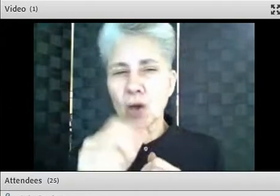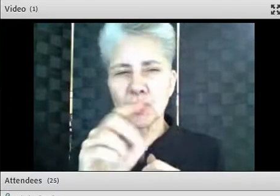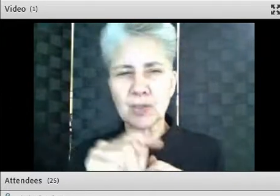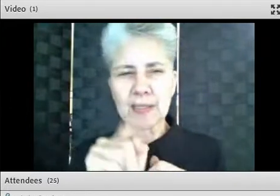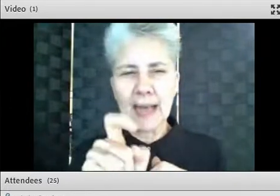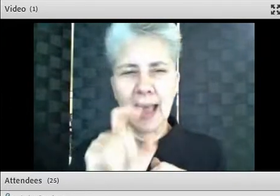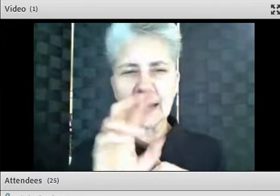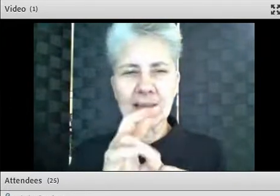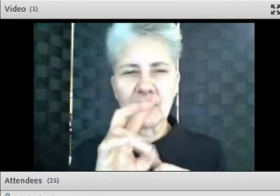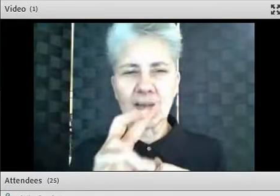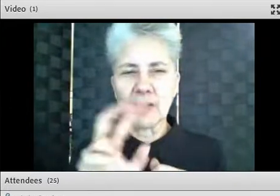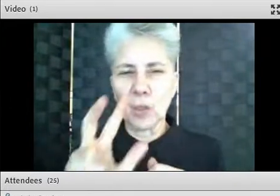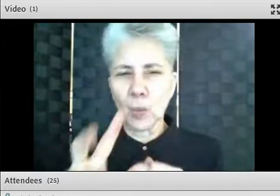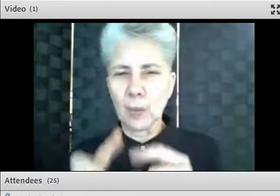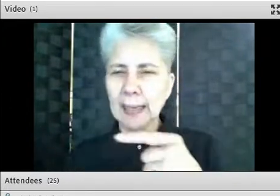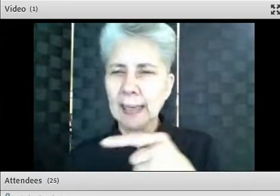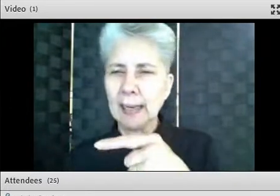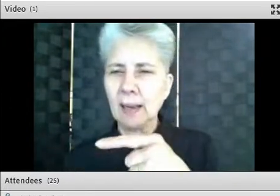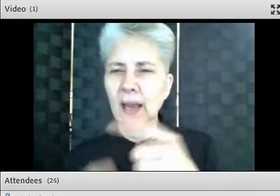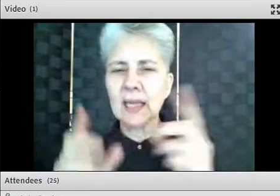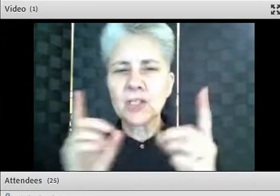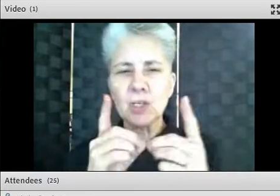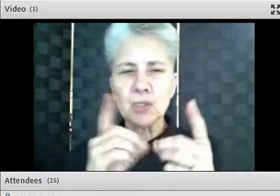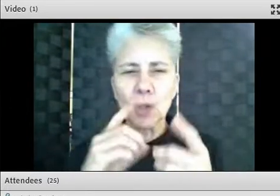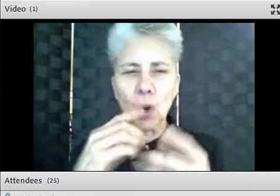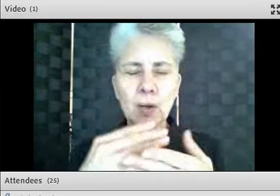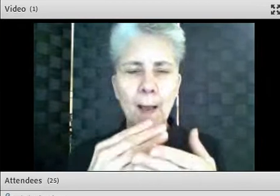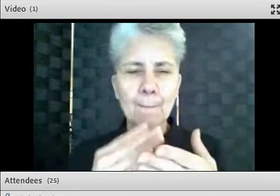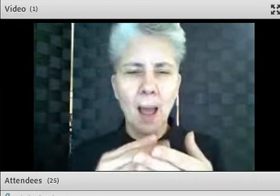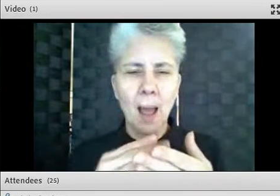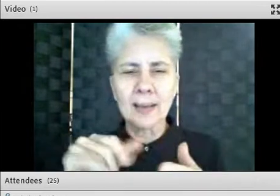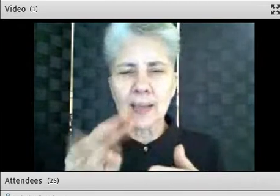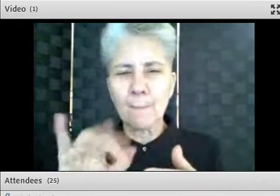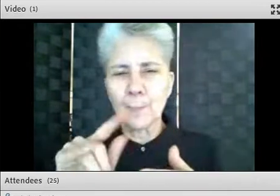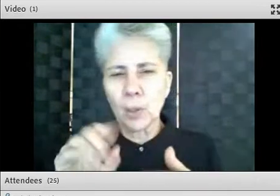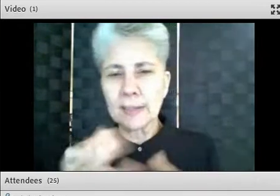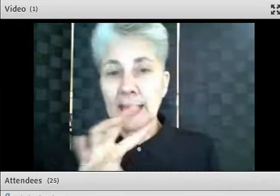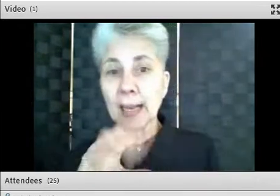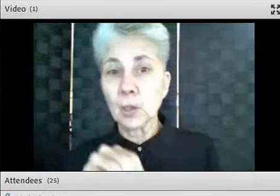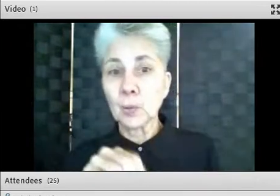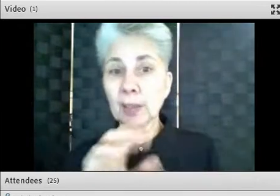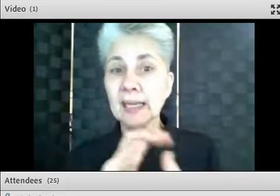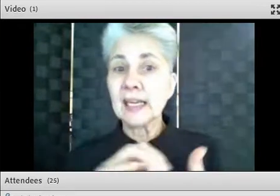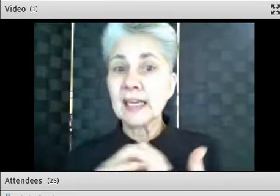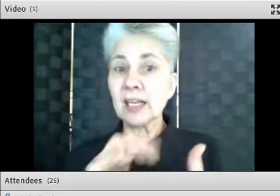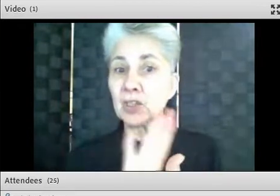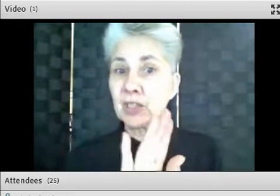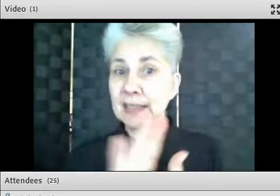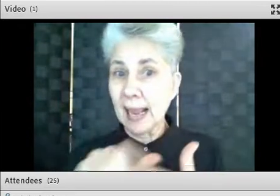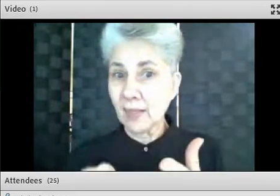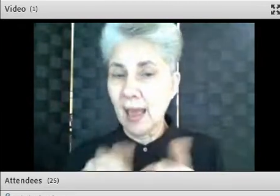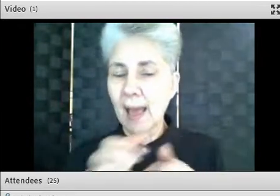actually to TX773 for this dessert, pies and puddings, including cheesecake.